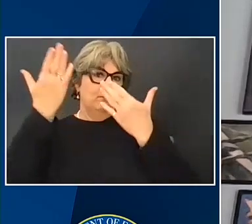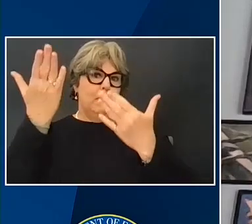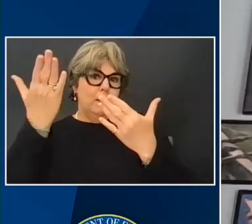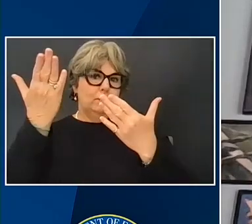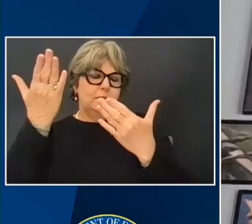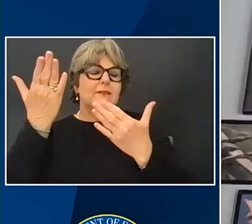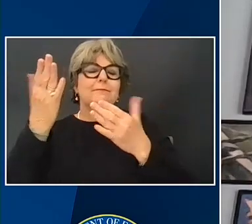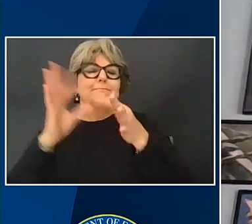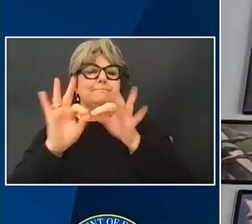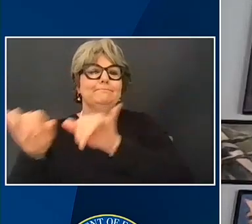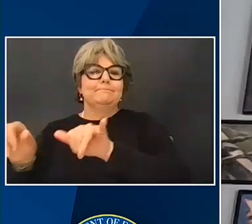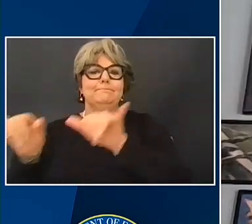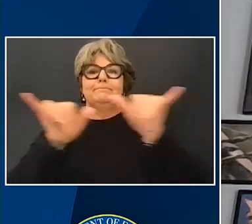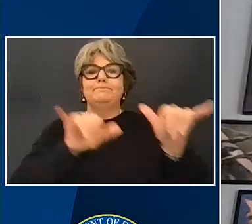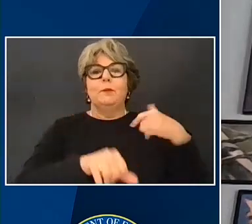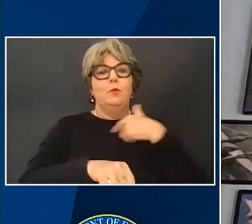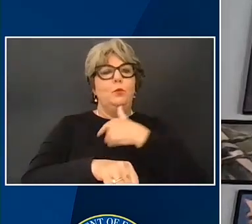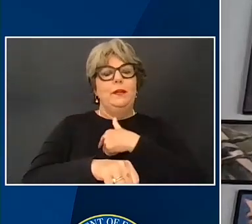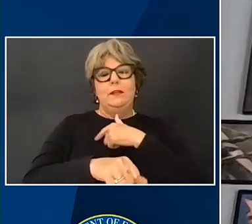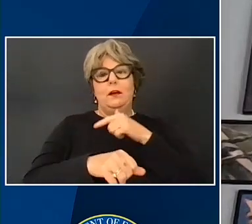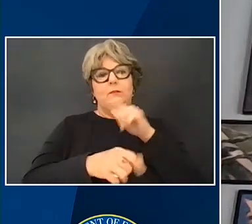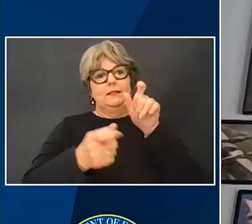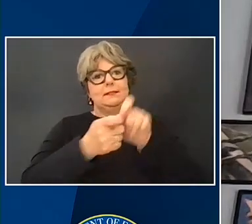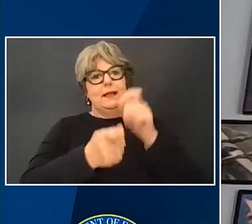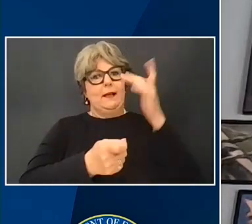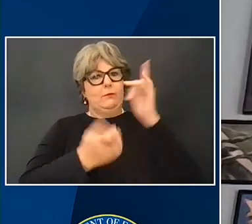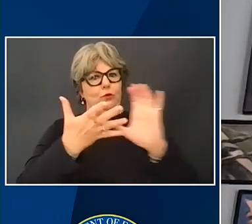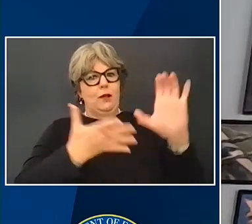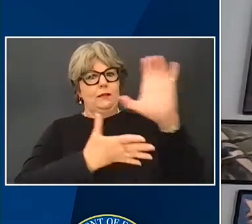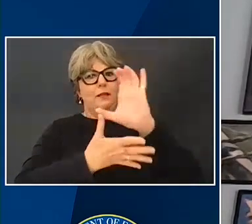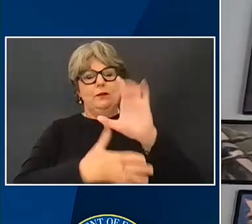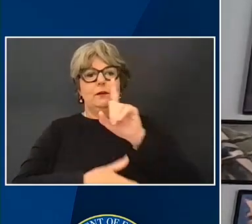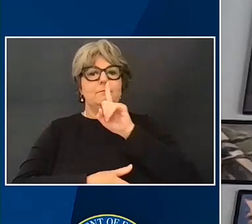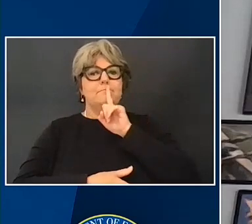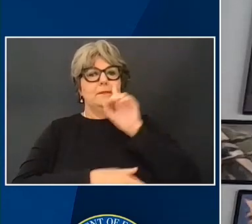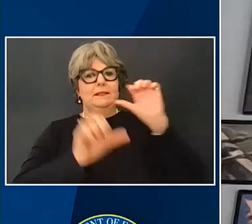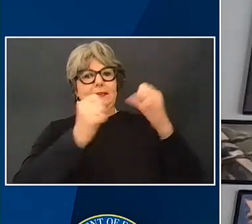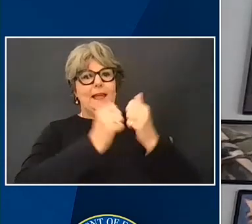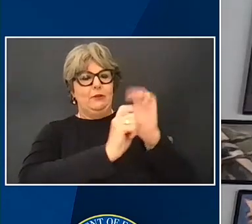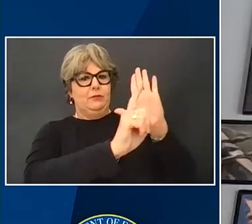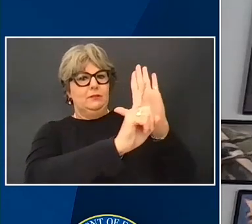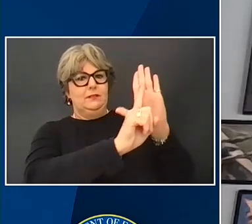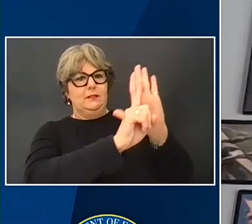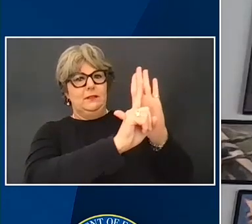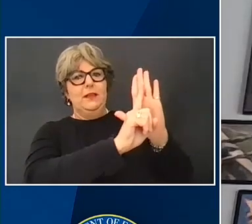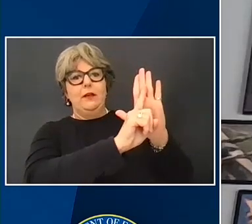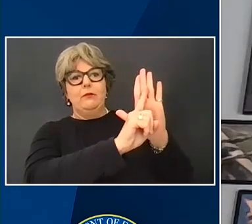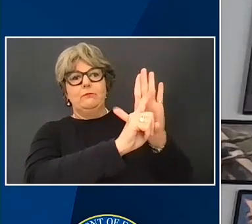We don't put the brackets around the agency's thought pattern here. We just say that the agency has to have a